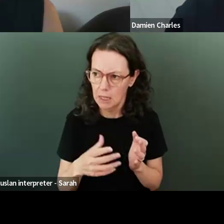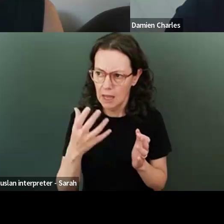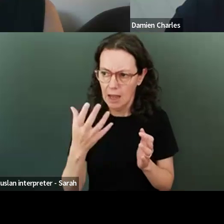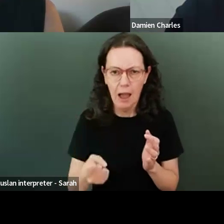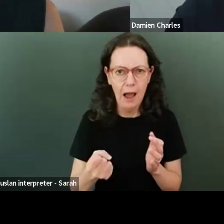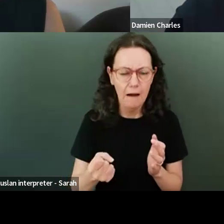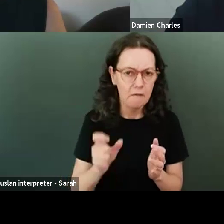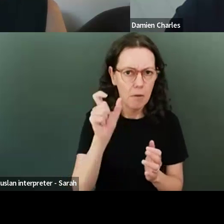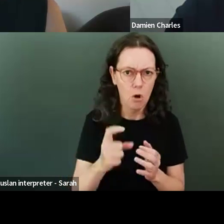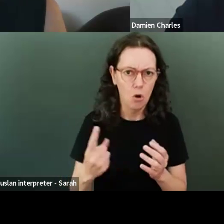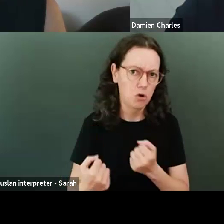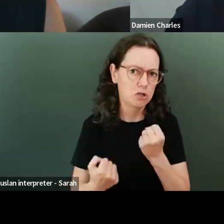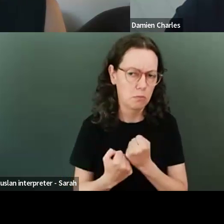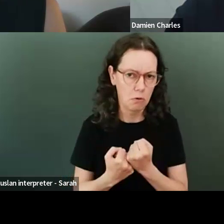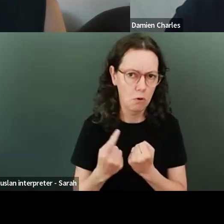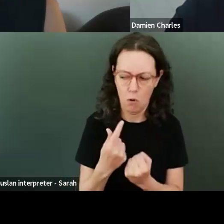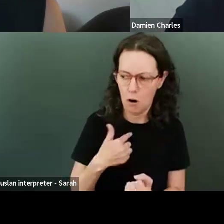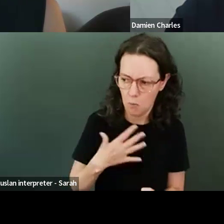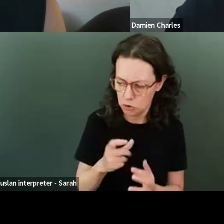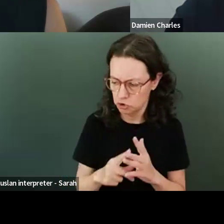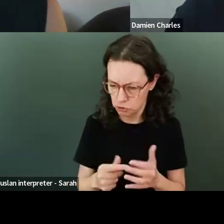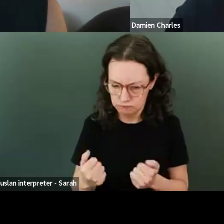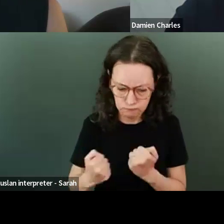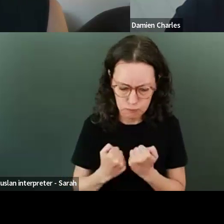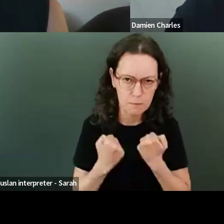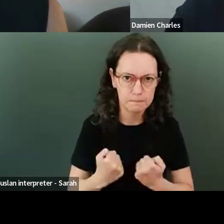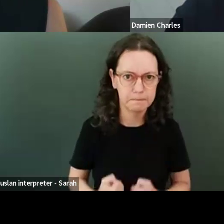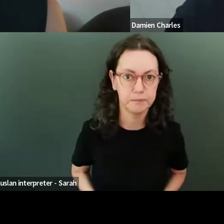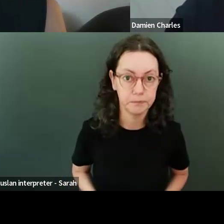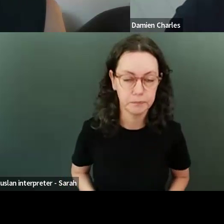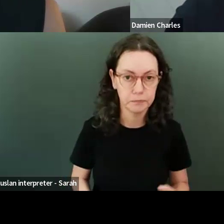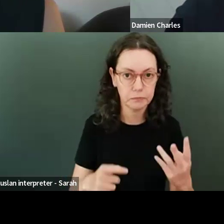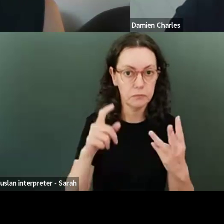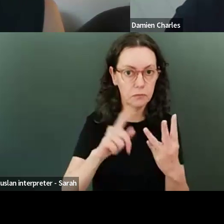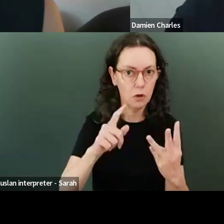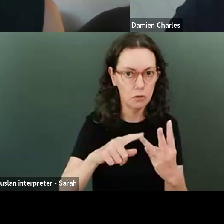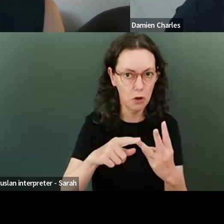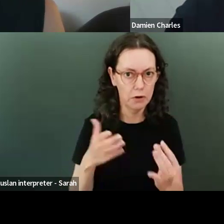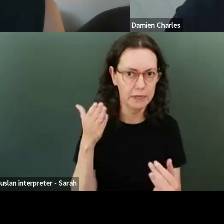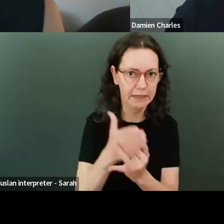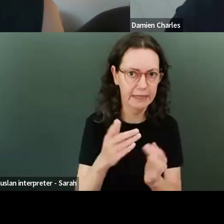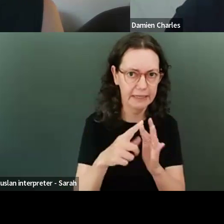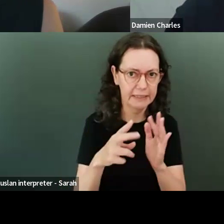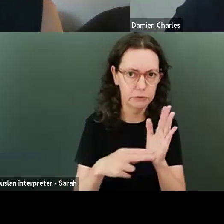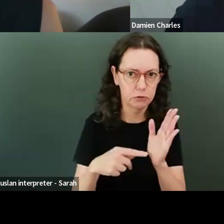on your side yeah the next one is skills element and again Maddie